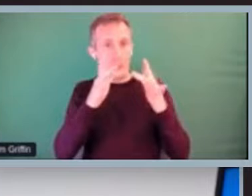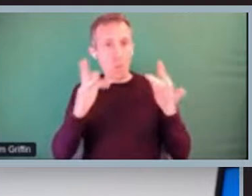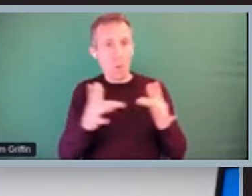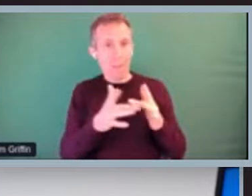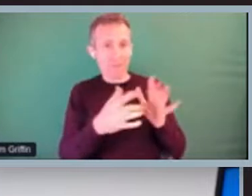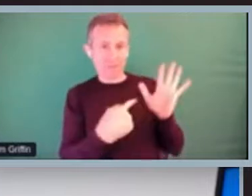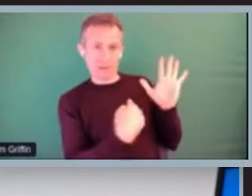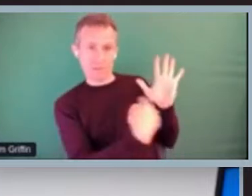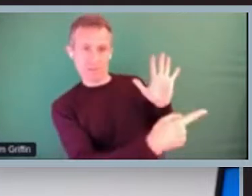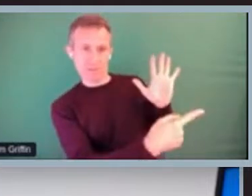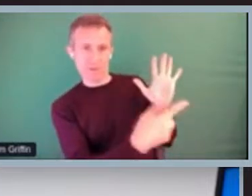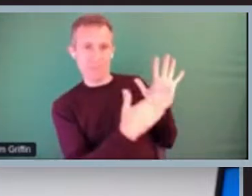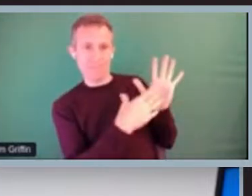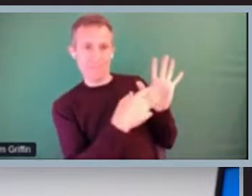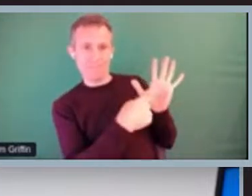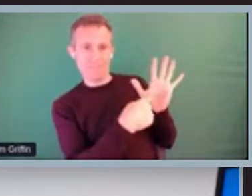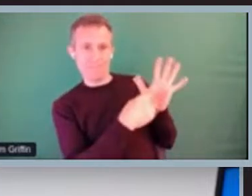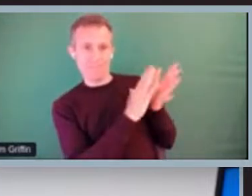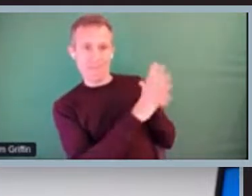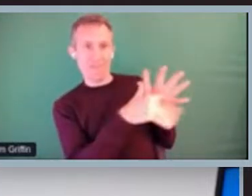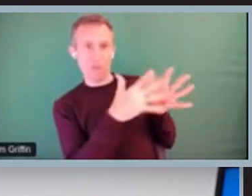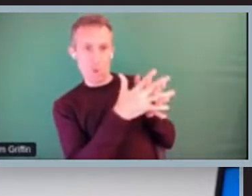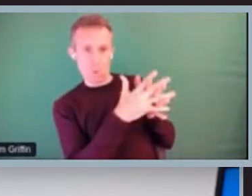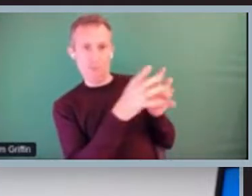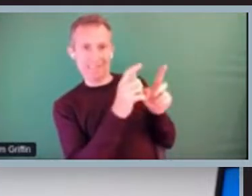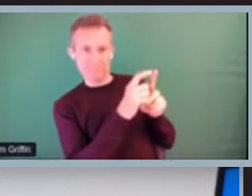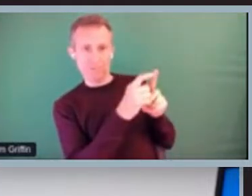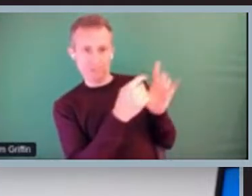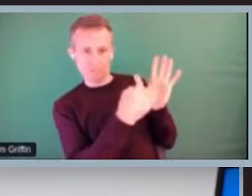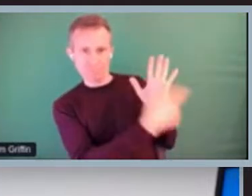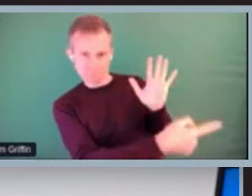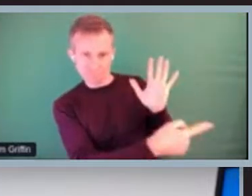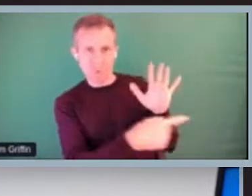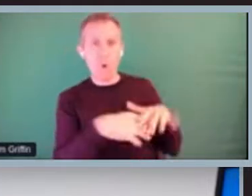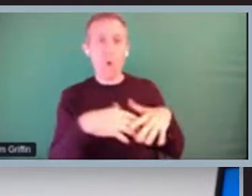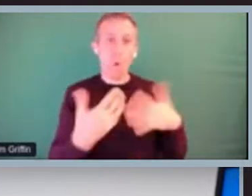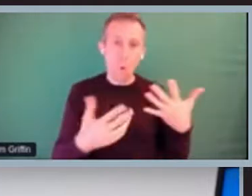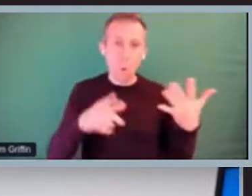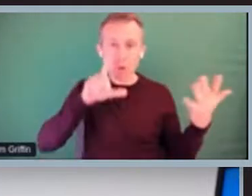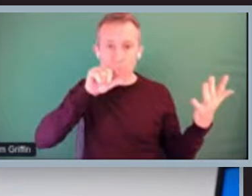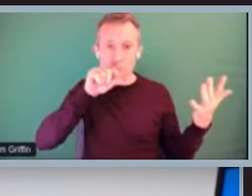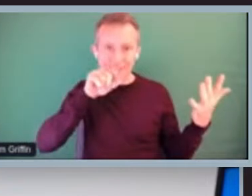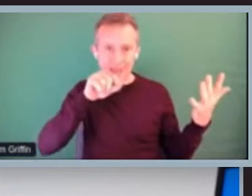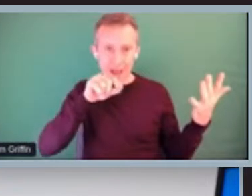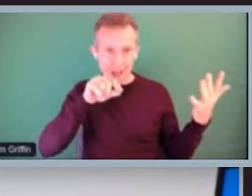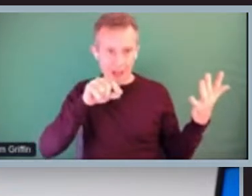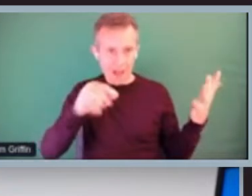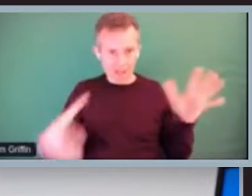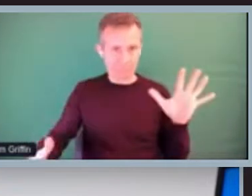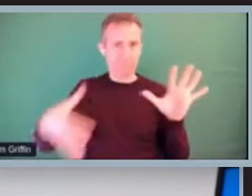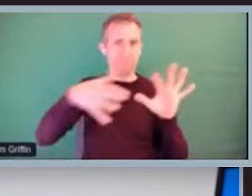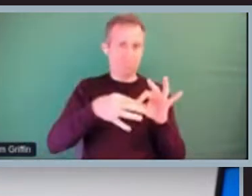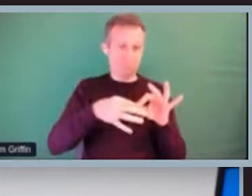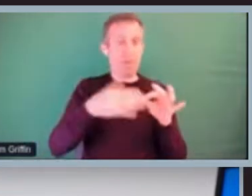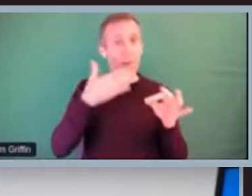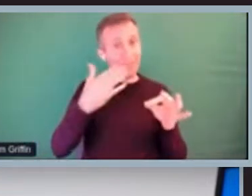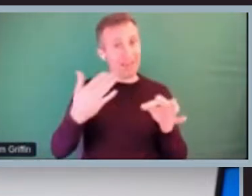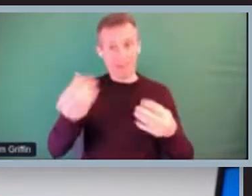You can find my LinkedIn, Twitter, and YouTube there, feel very free to connect with me and give me feedback on this session.